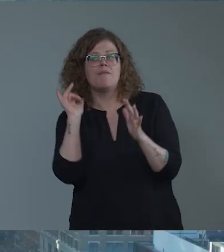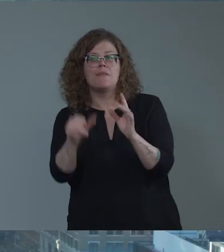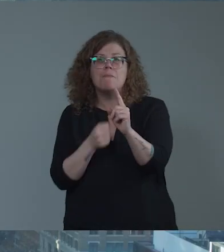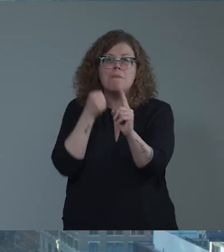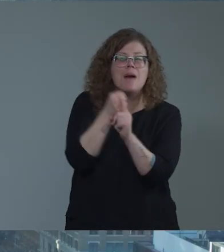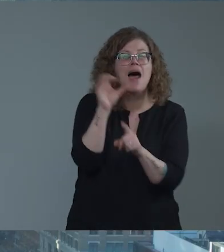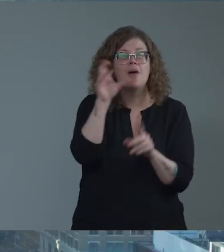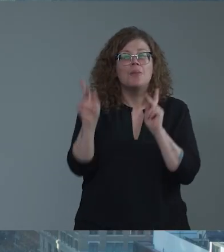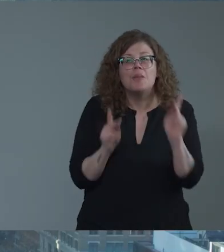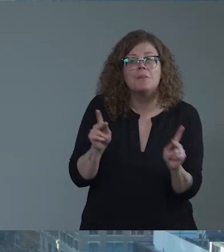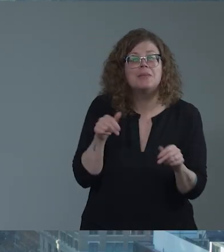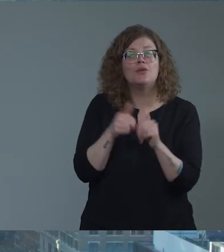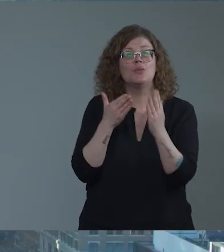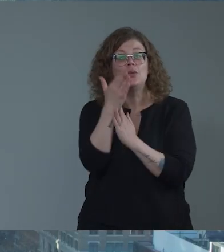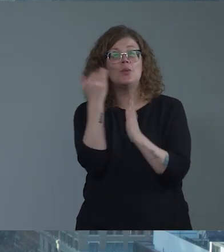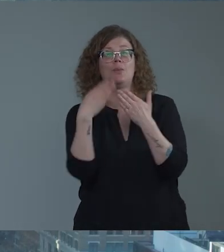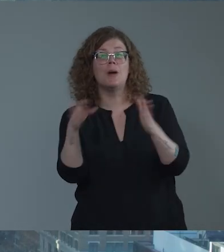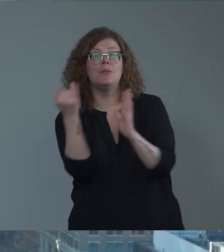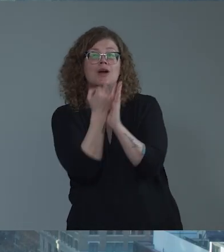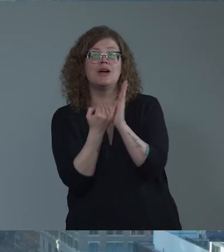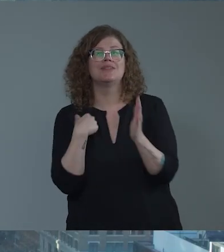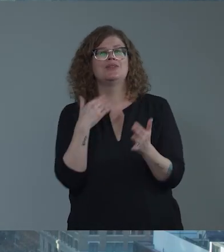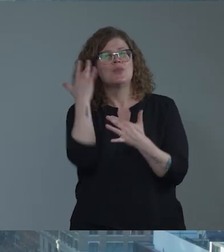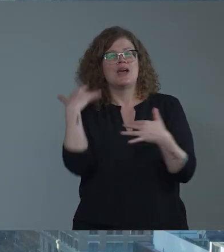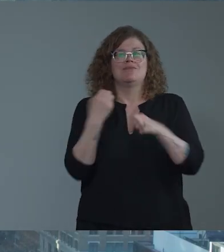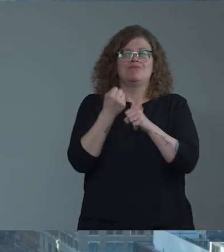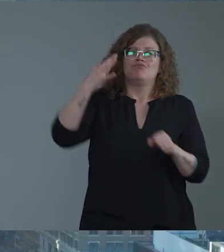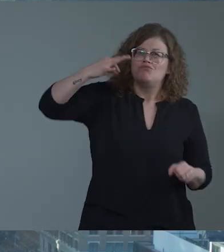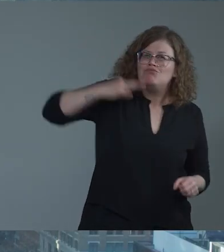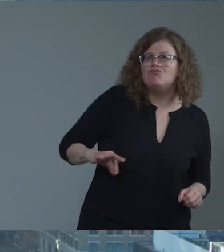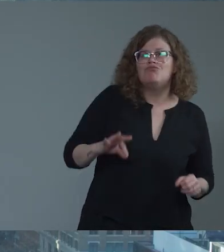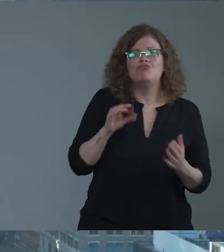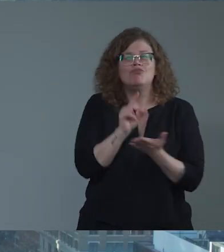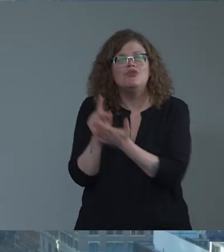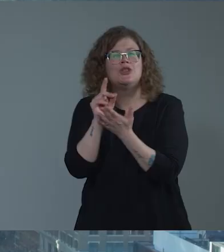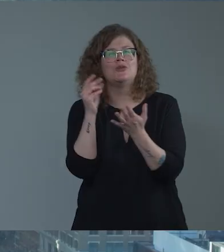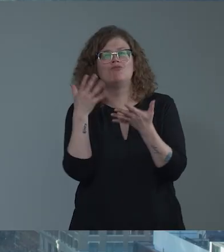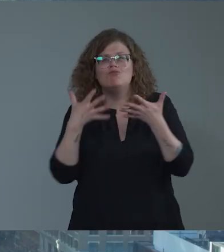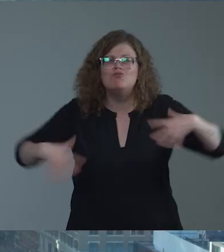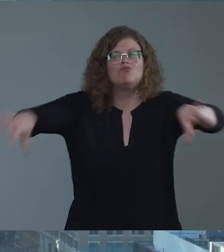the the incredible stories we hear from artists who are in community